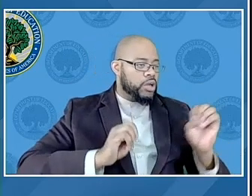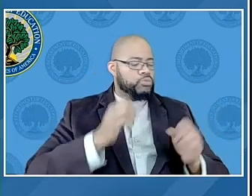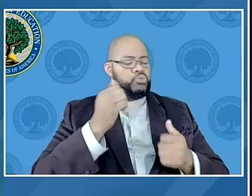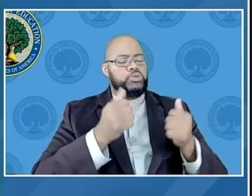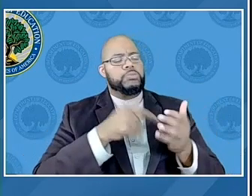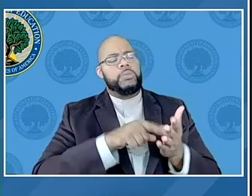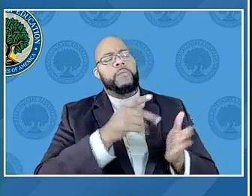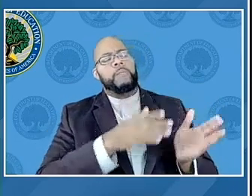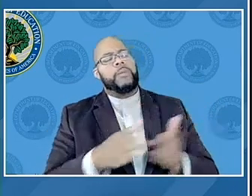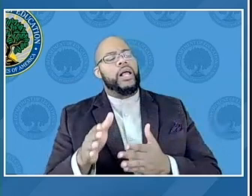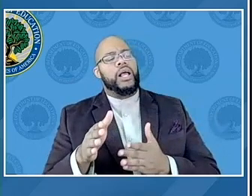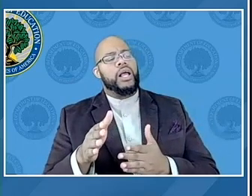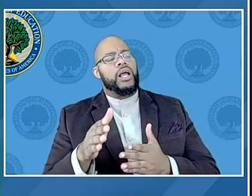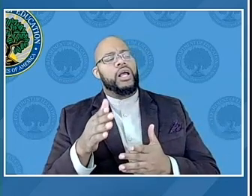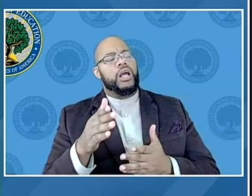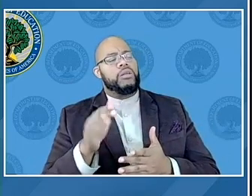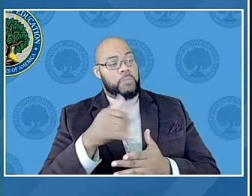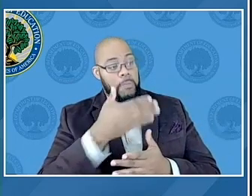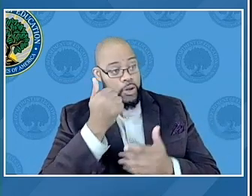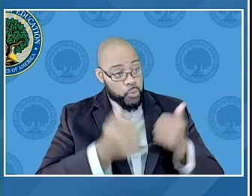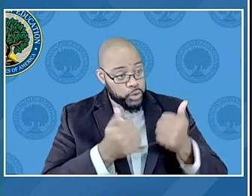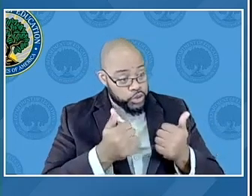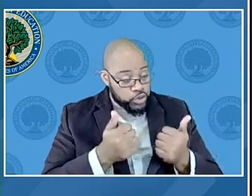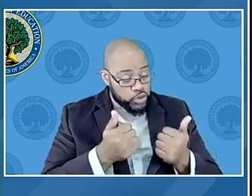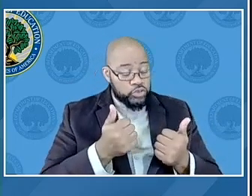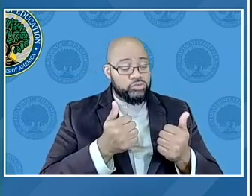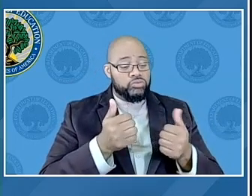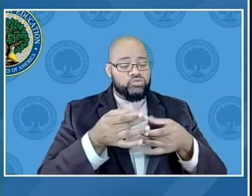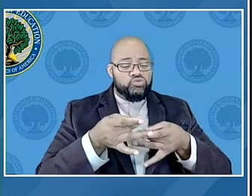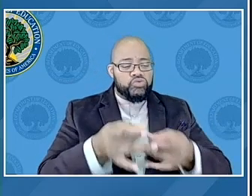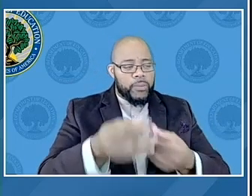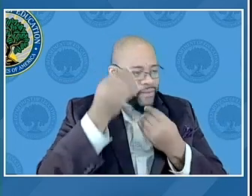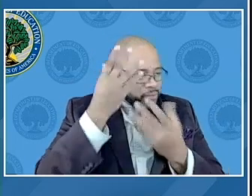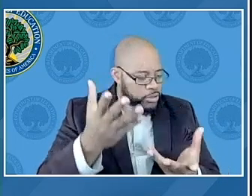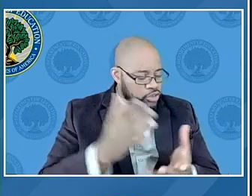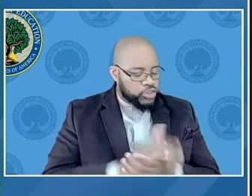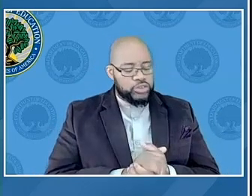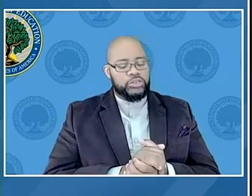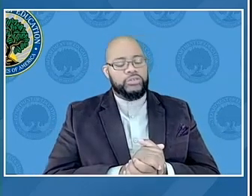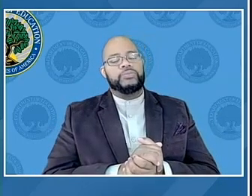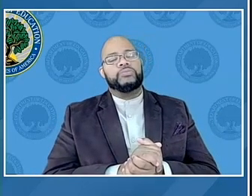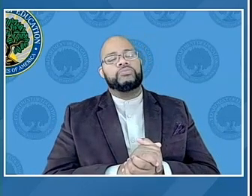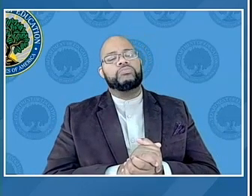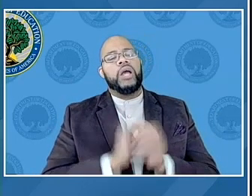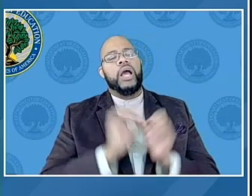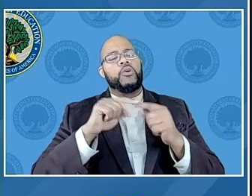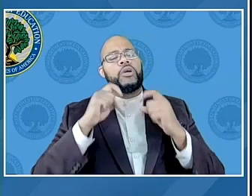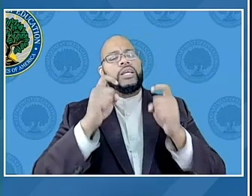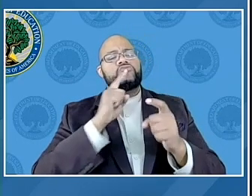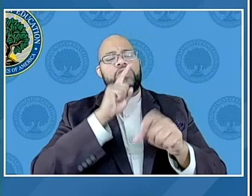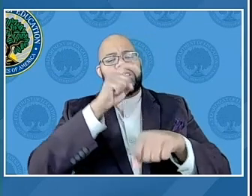better. Streamlining the information to give real-time, not real-time access, but